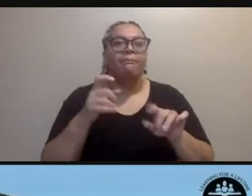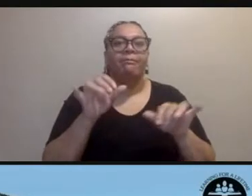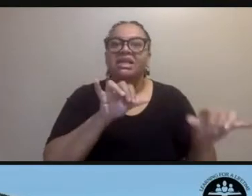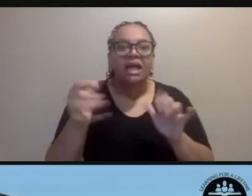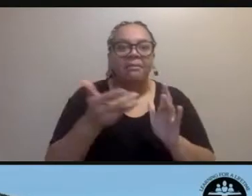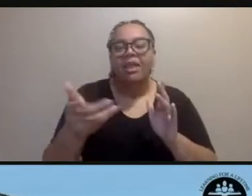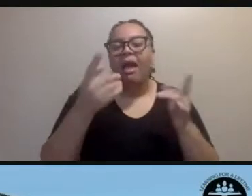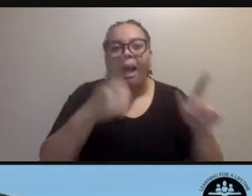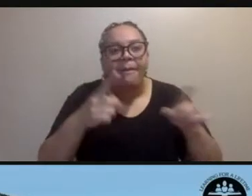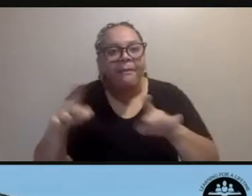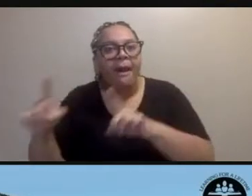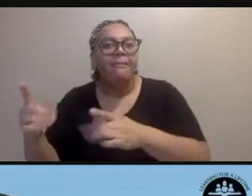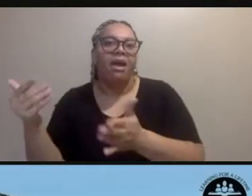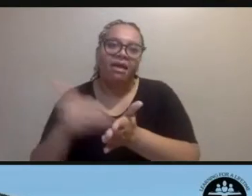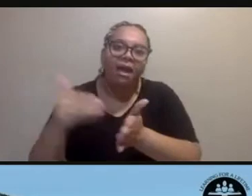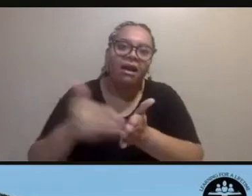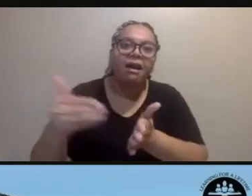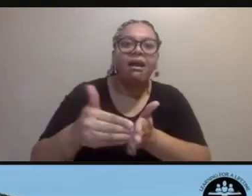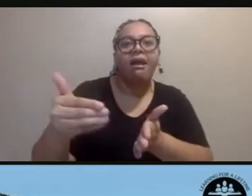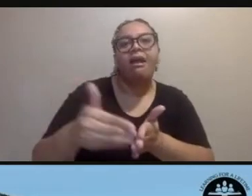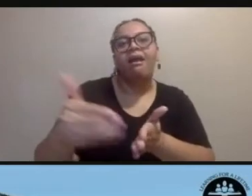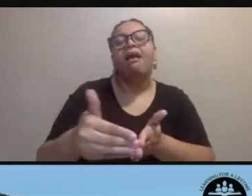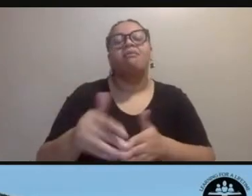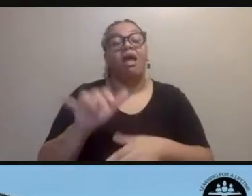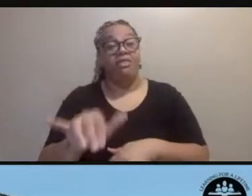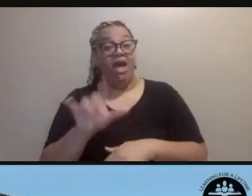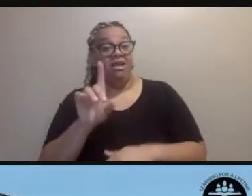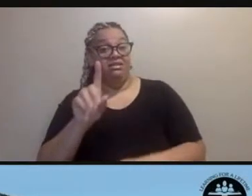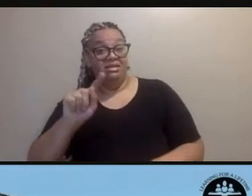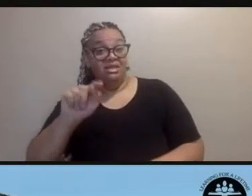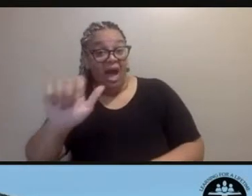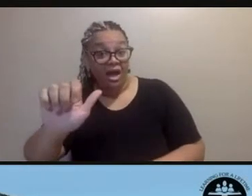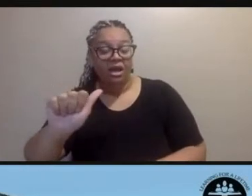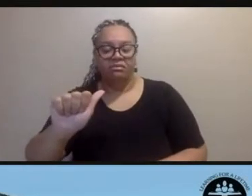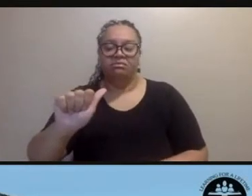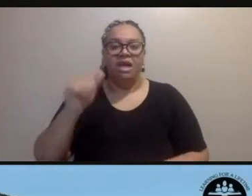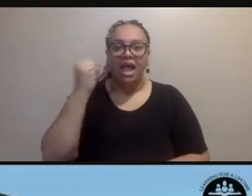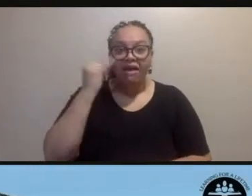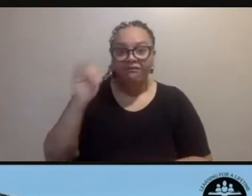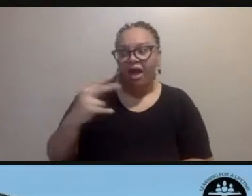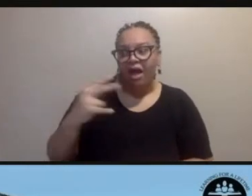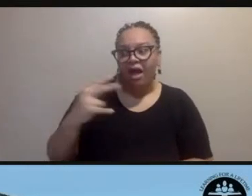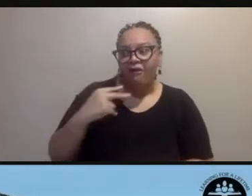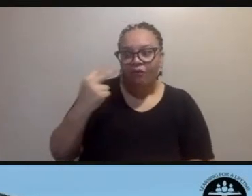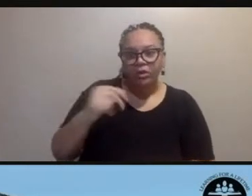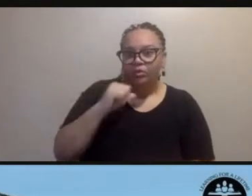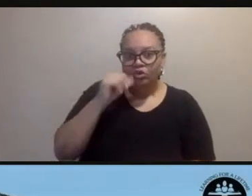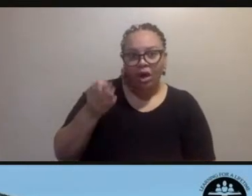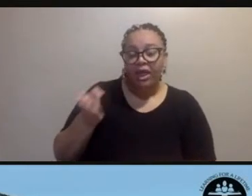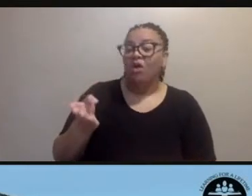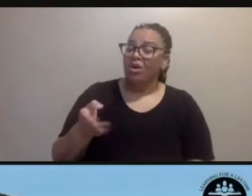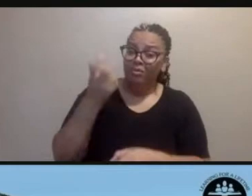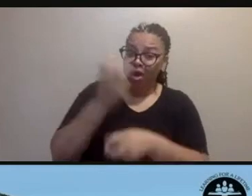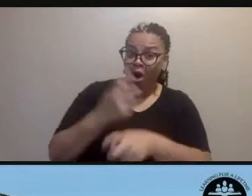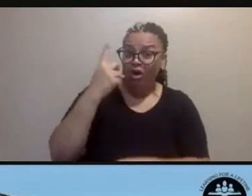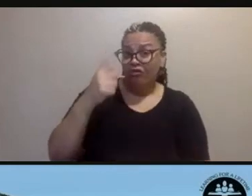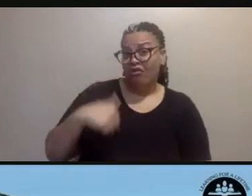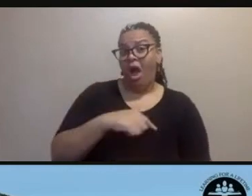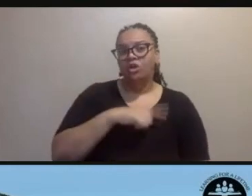THERE IS FREQUENT HARASSMENT THAT IS OFTEN FROM A SIMILAR MANNER OR FROM A SIMILAR SOURCE